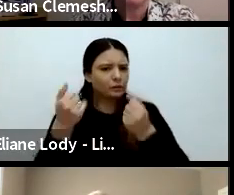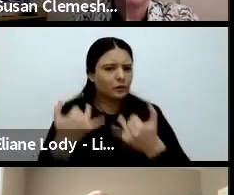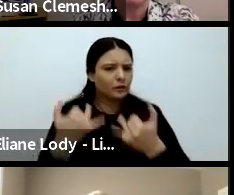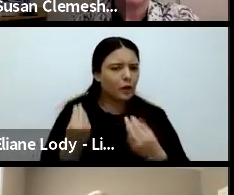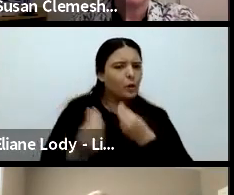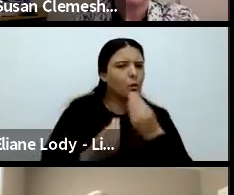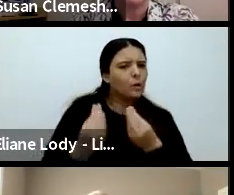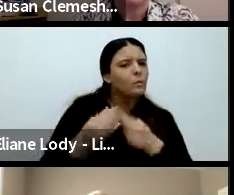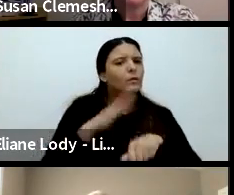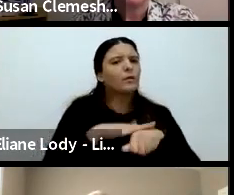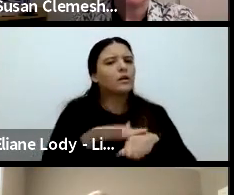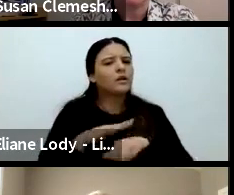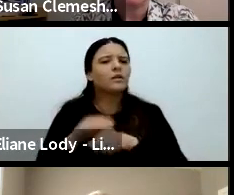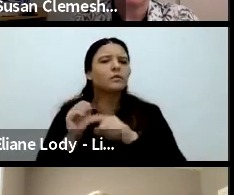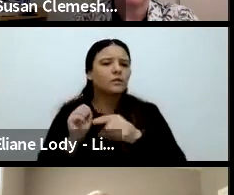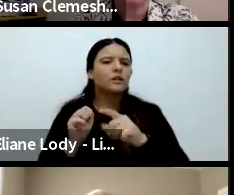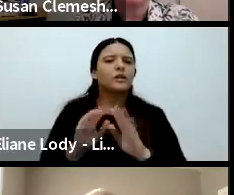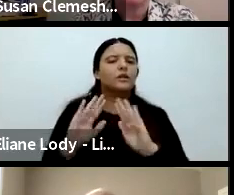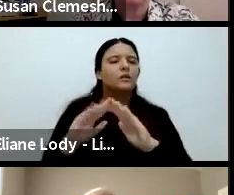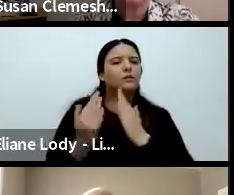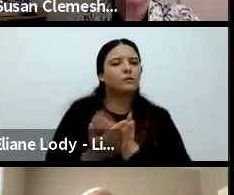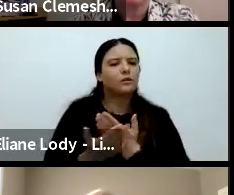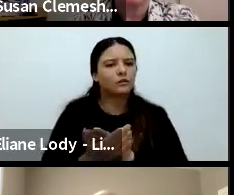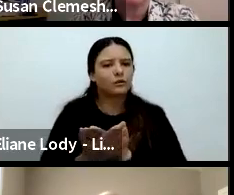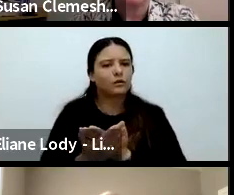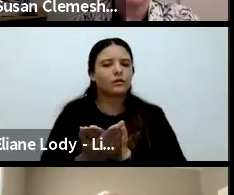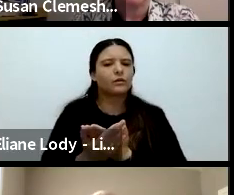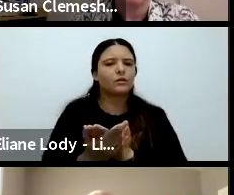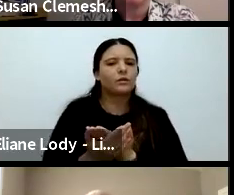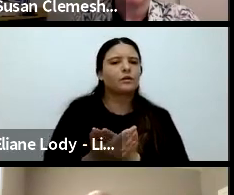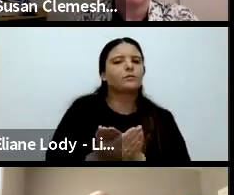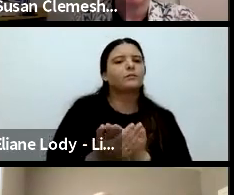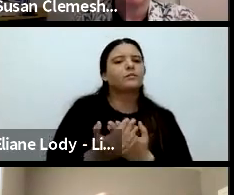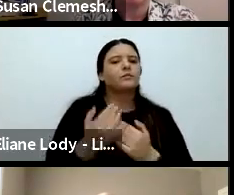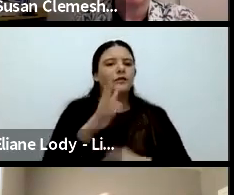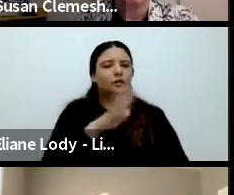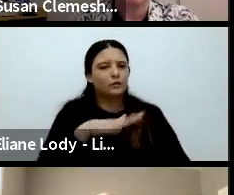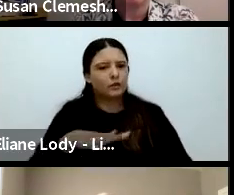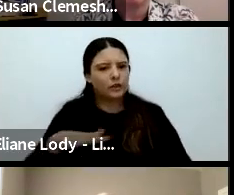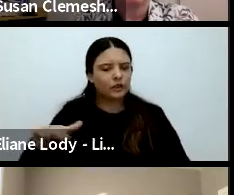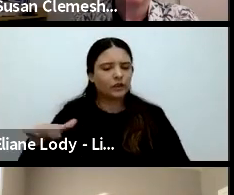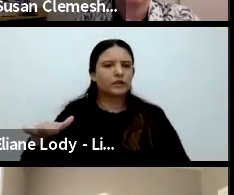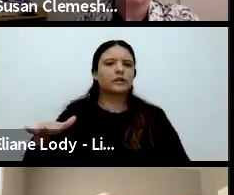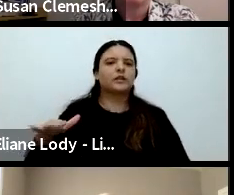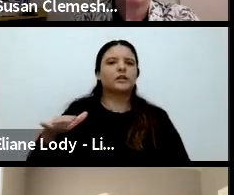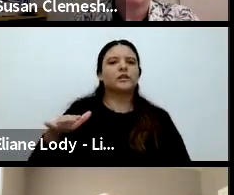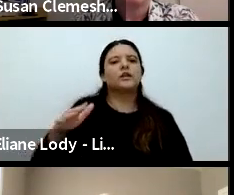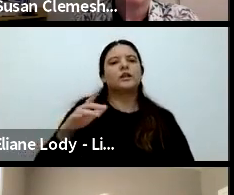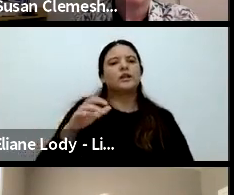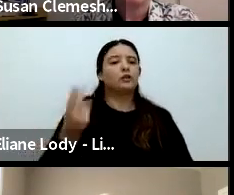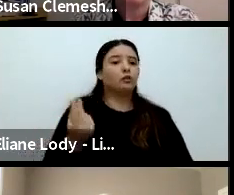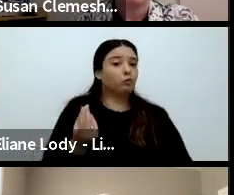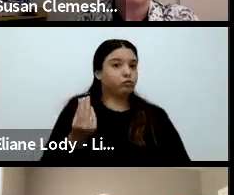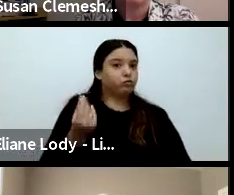because Susan works for a very well because Susan works for a very wealthy school in Brazil and wealthy school in Brazil and. d her dissertation these priests her dissertation is precisely